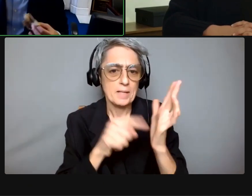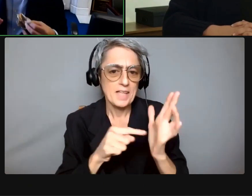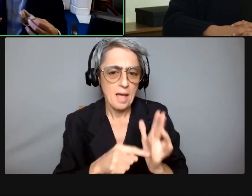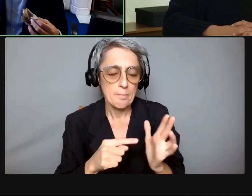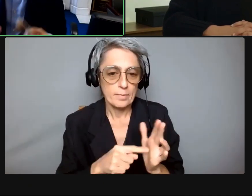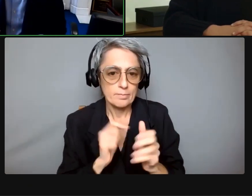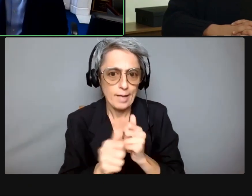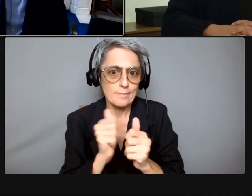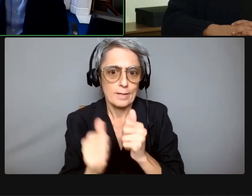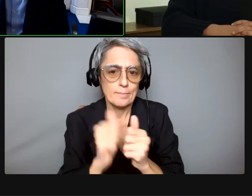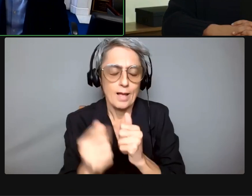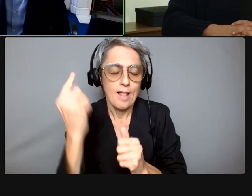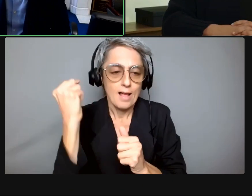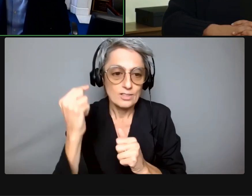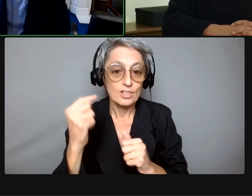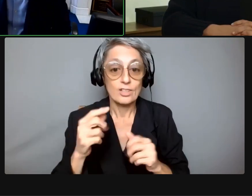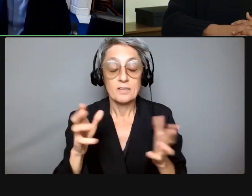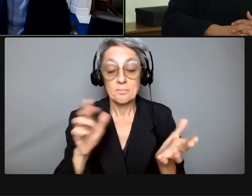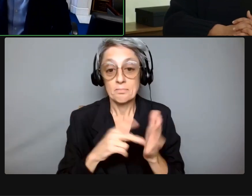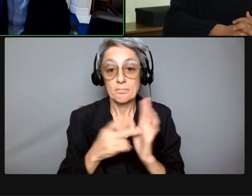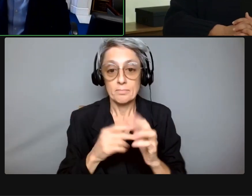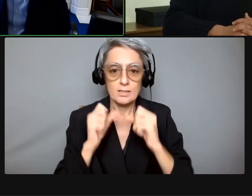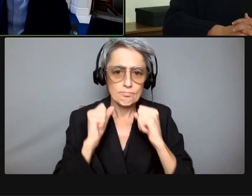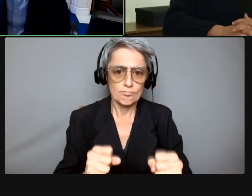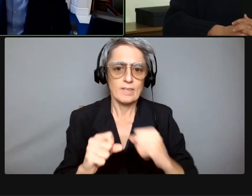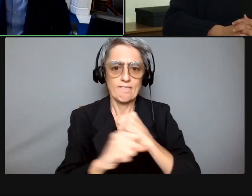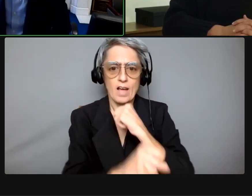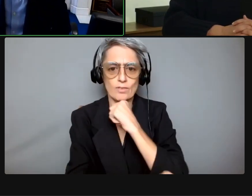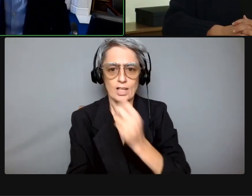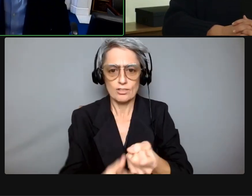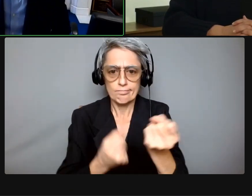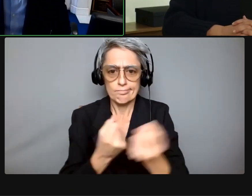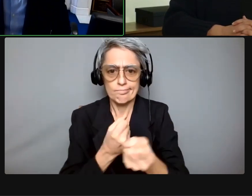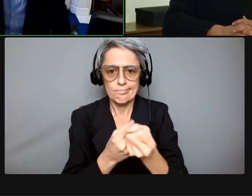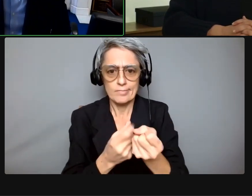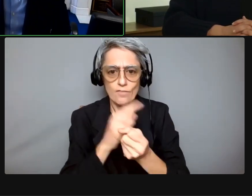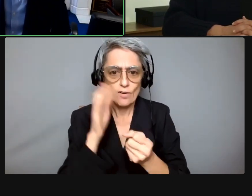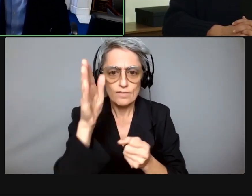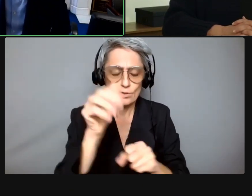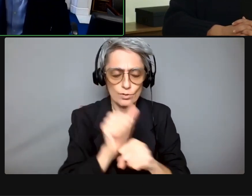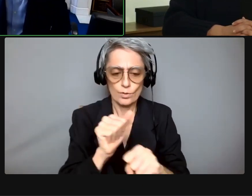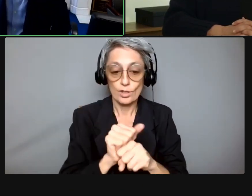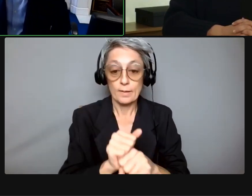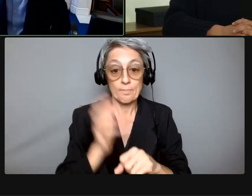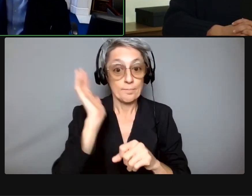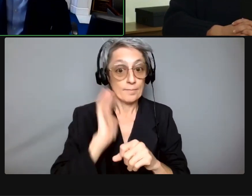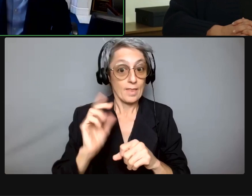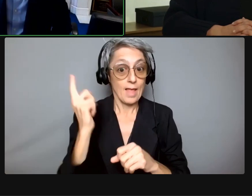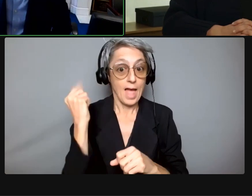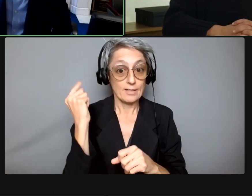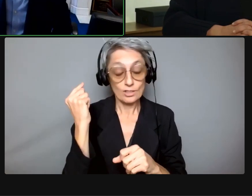we've got the wind at our backs in ways that, you know, during certain points there didn't seem like